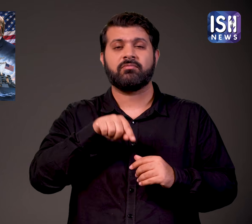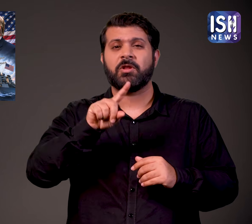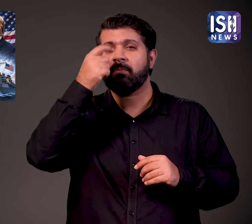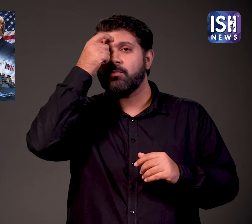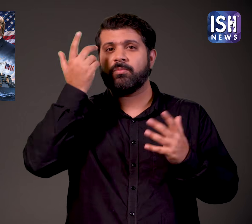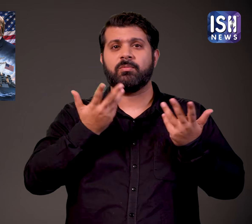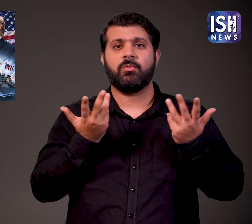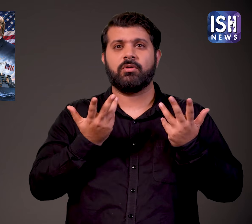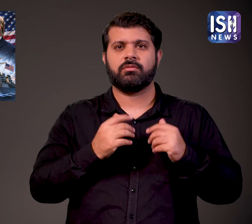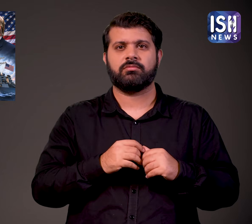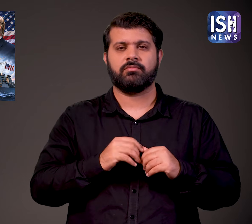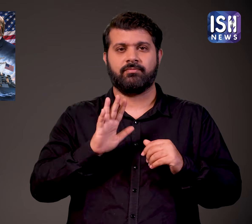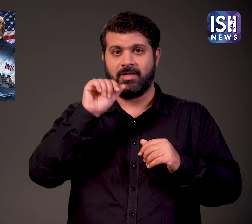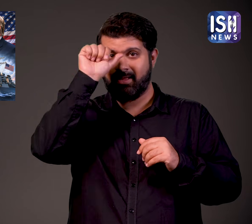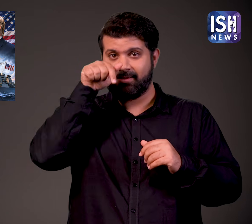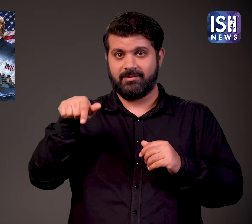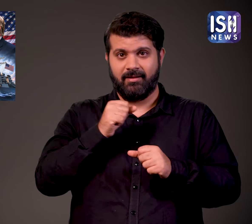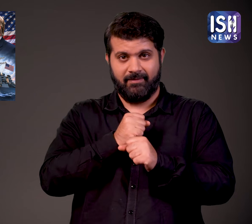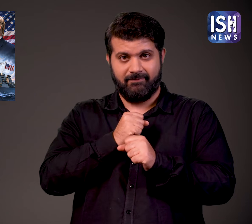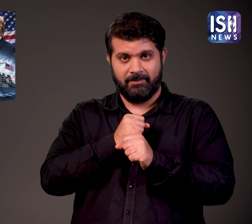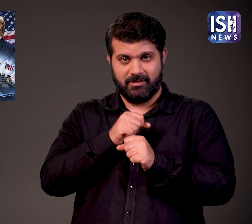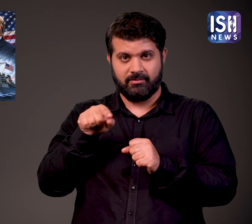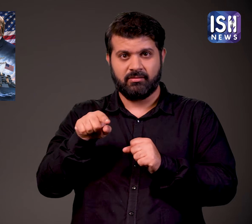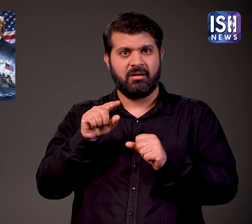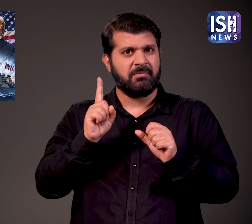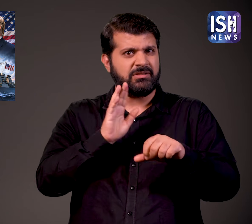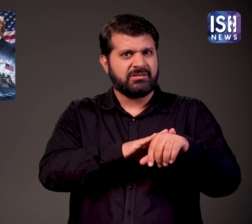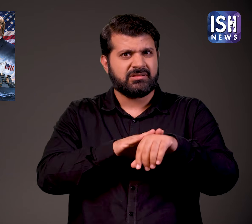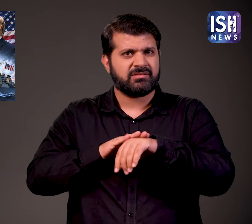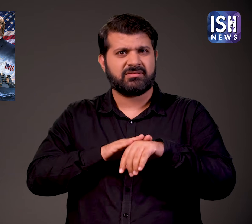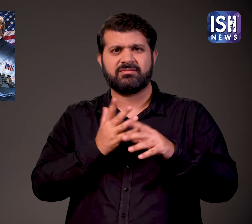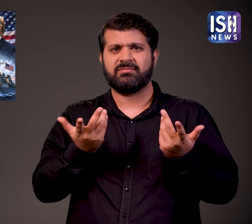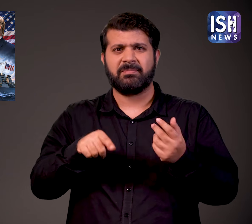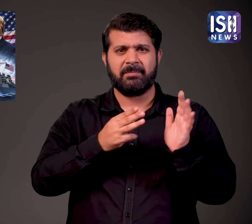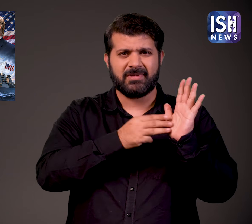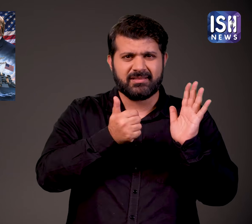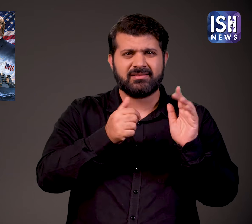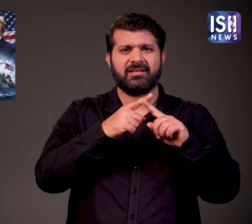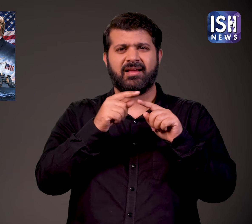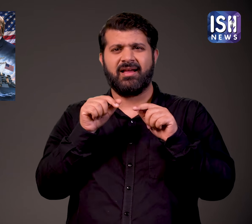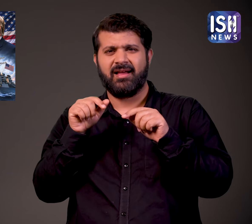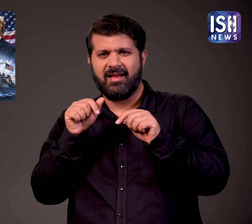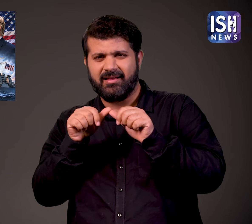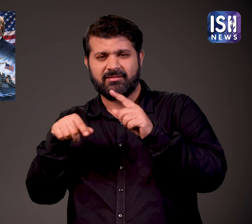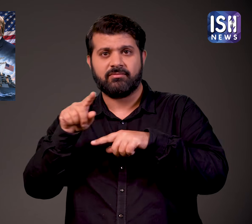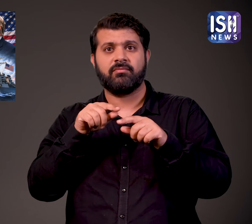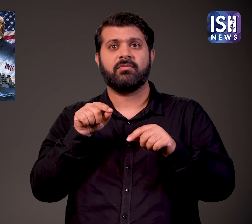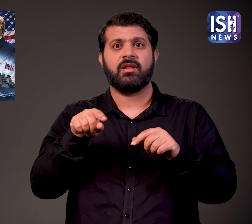Now, the Indian government has issued a high alert across all the ministries and agencies.